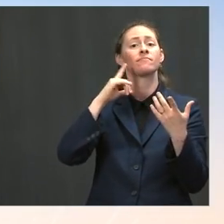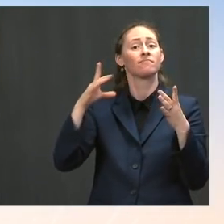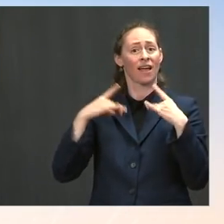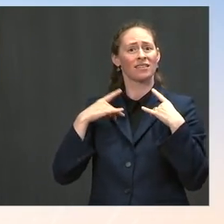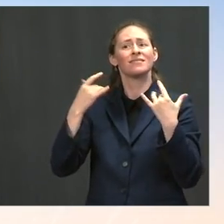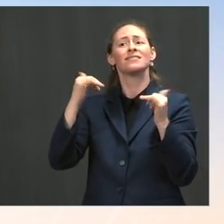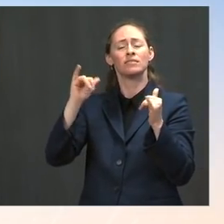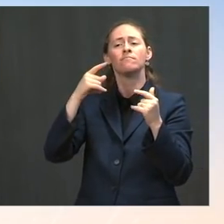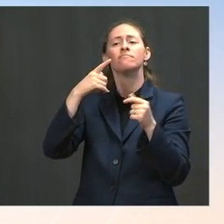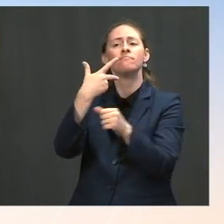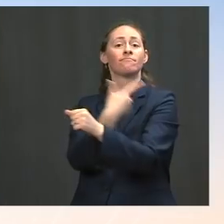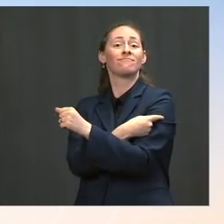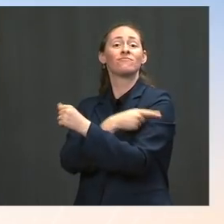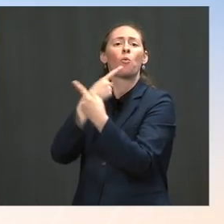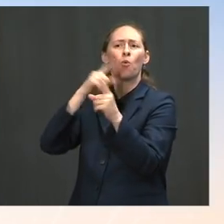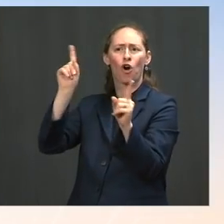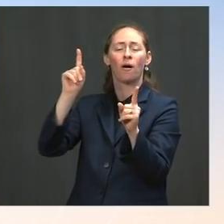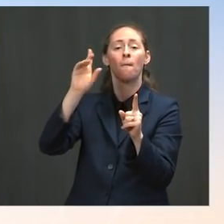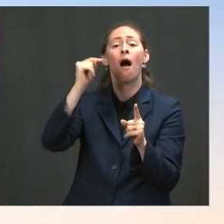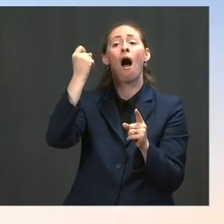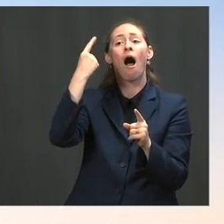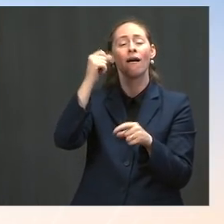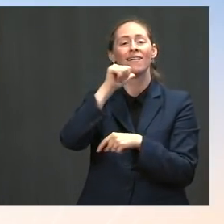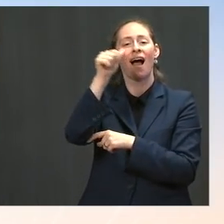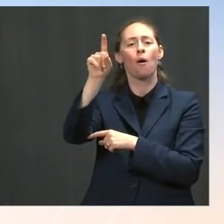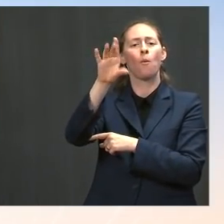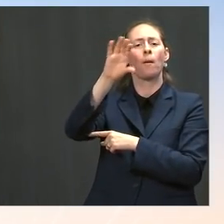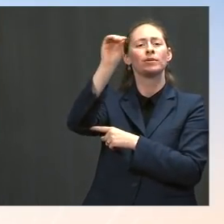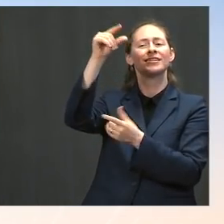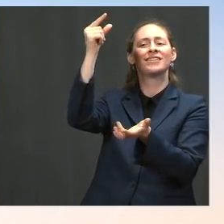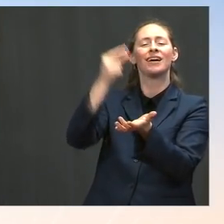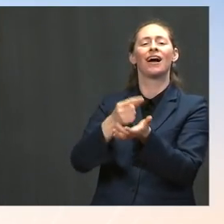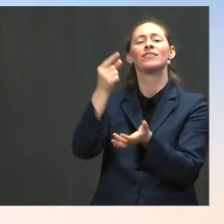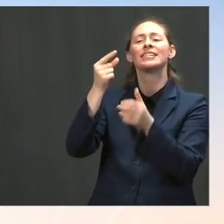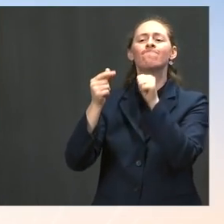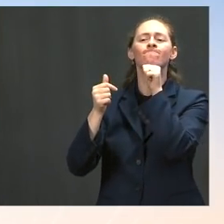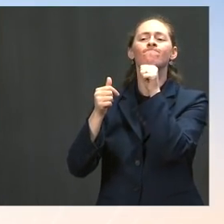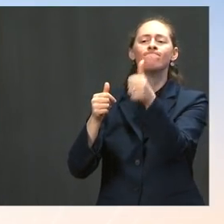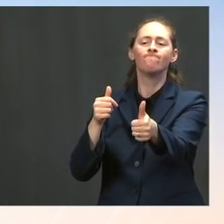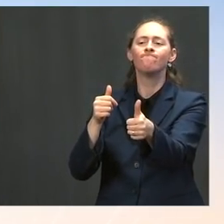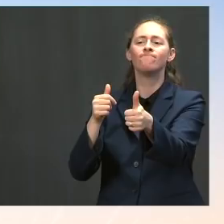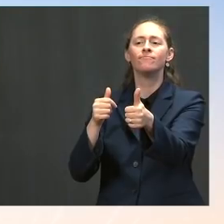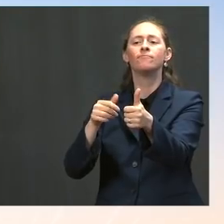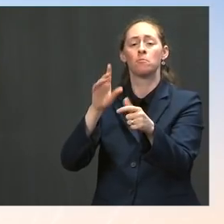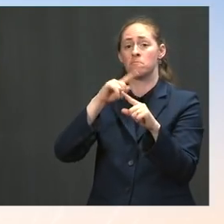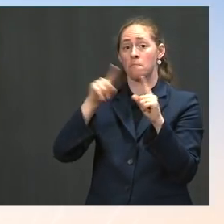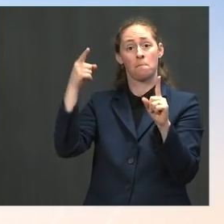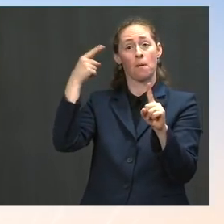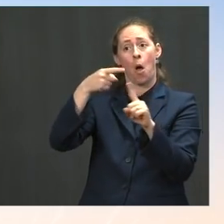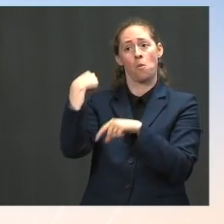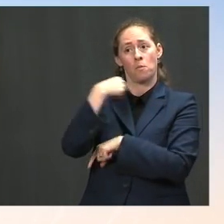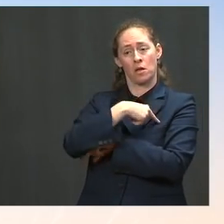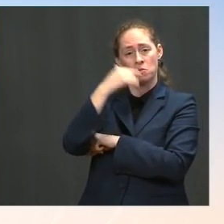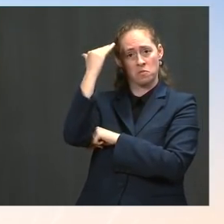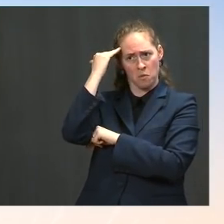We've seen that. Here's the good news, though, we know that these vaccines -- that these individuals, I think, if I'm correct, have been vaccinated.